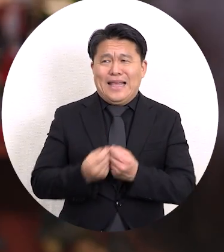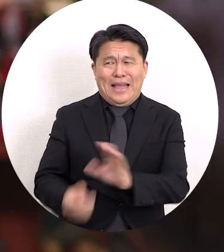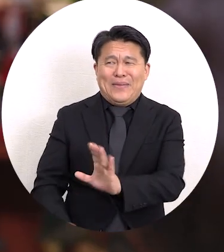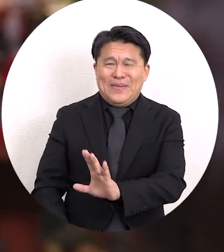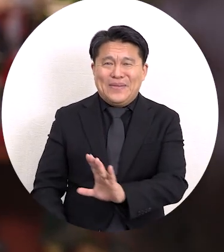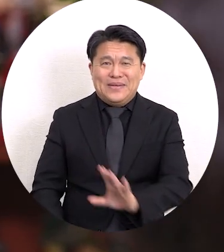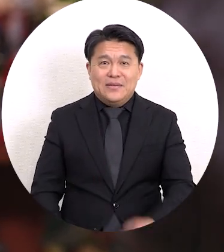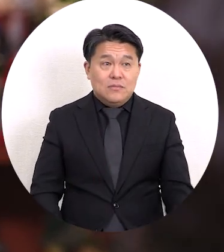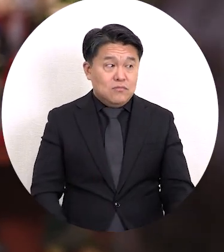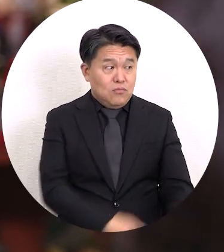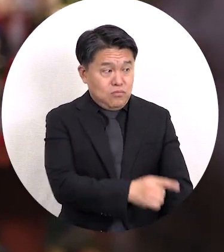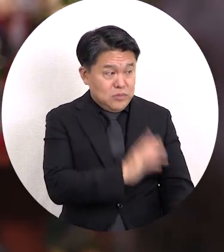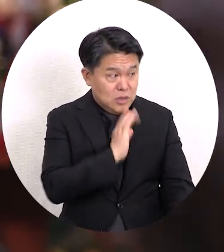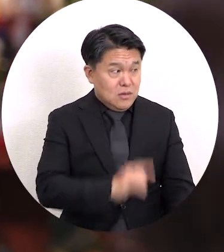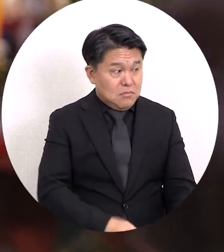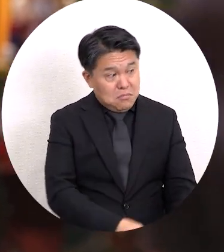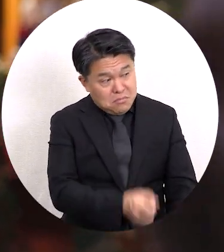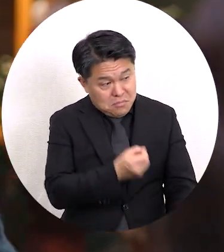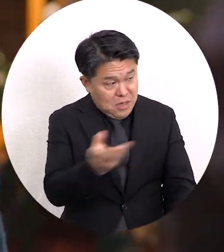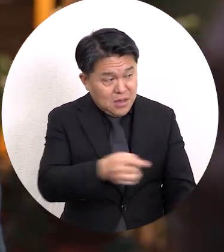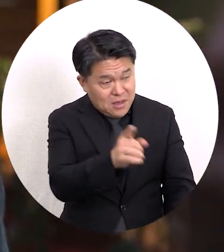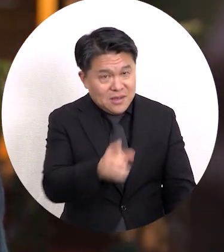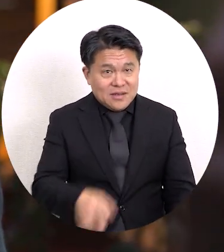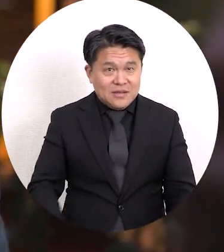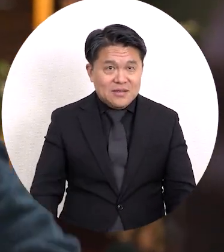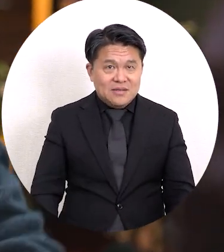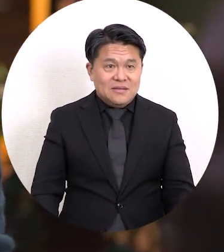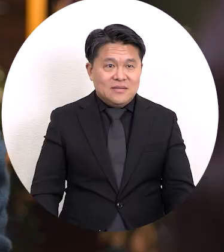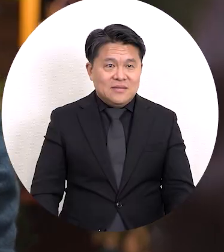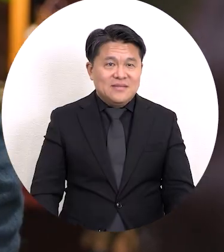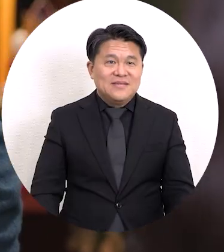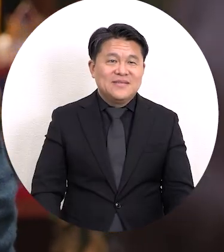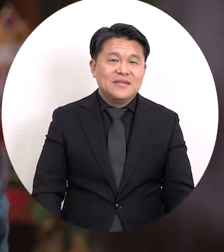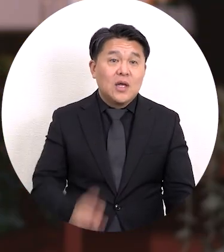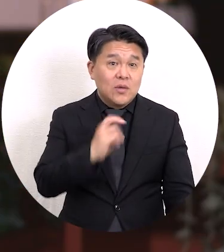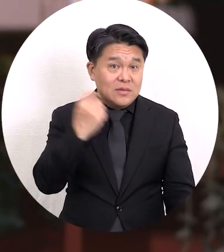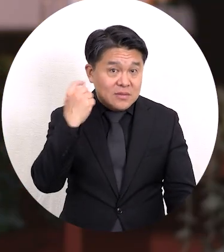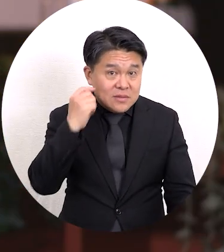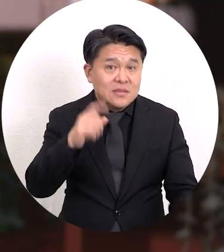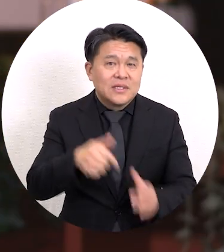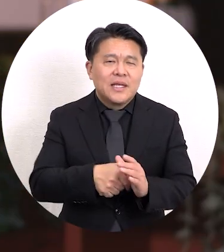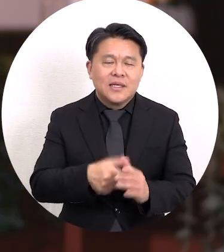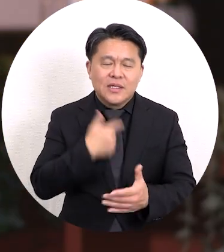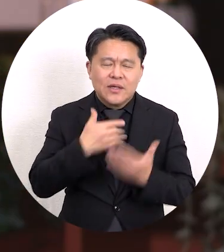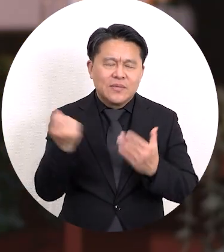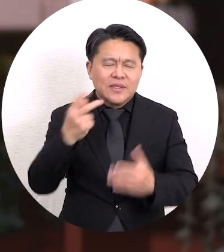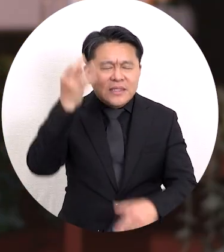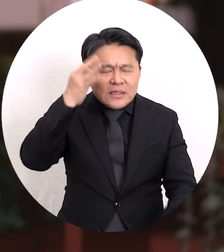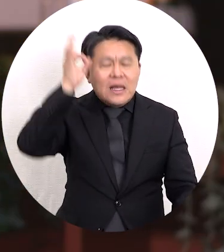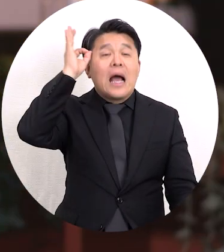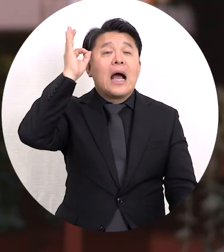Don't talk about yourself. It's dangerous. Dangerous. When that melody plays, it brings back those memories, and you might start thinking